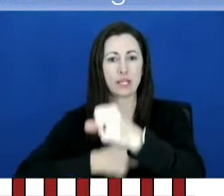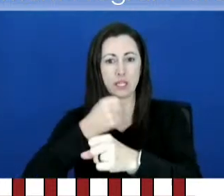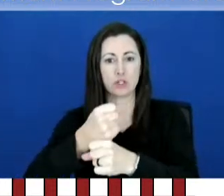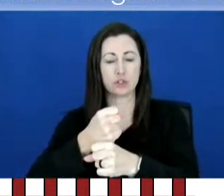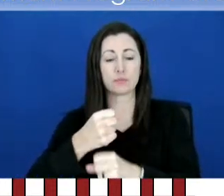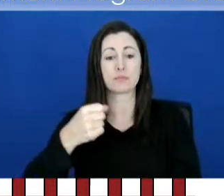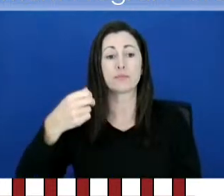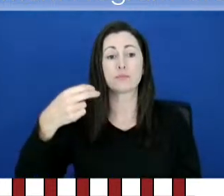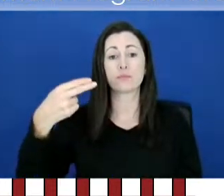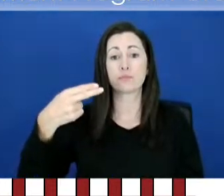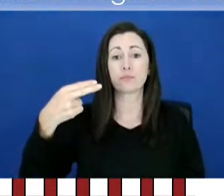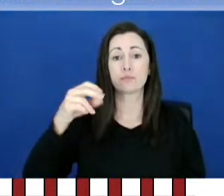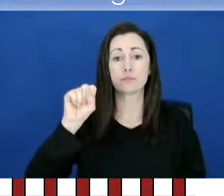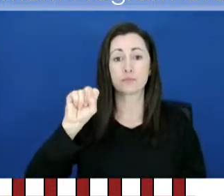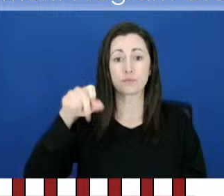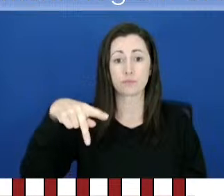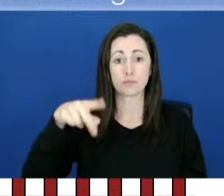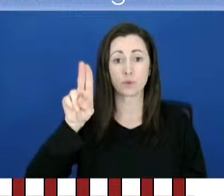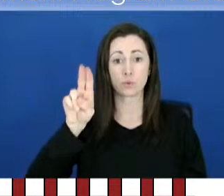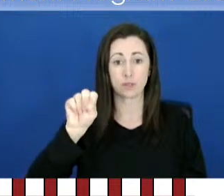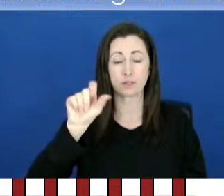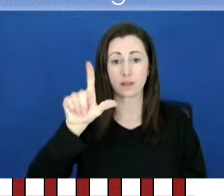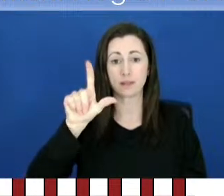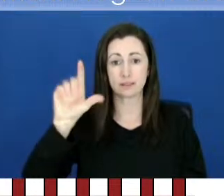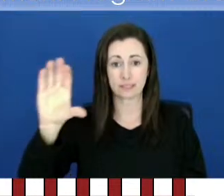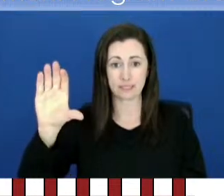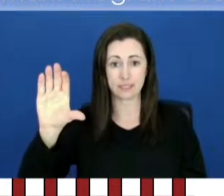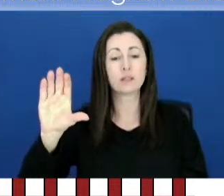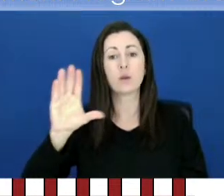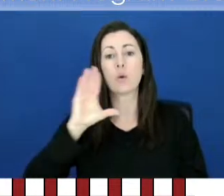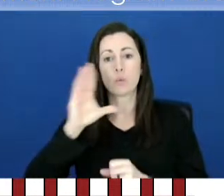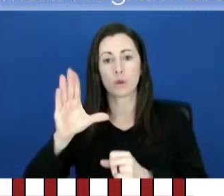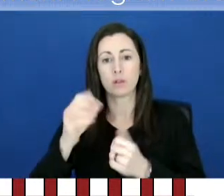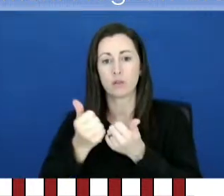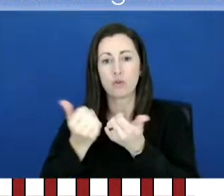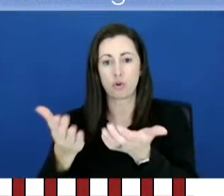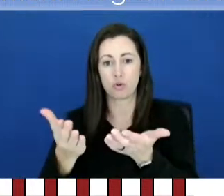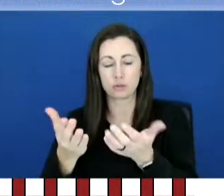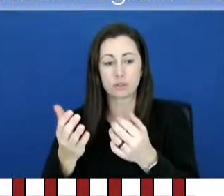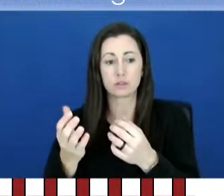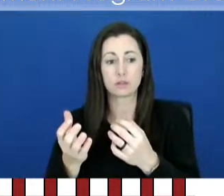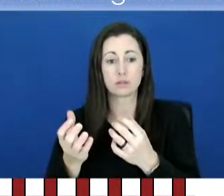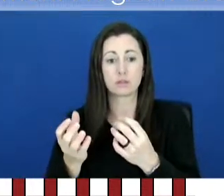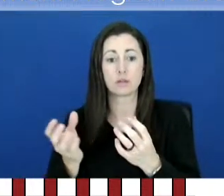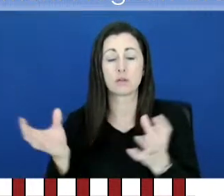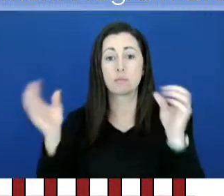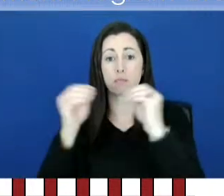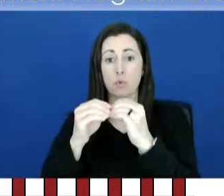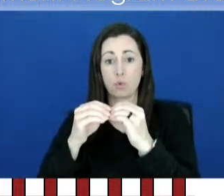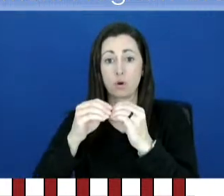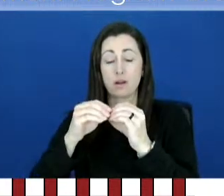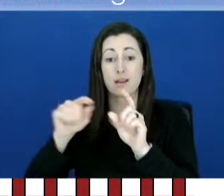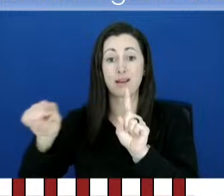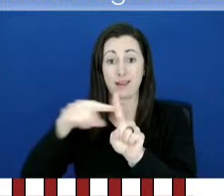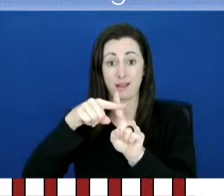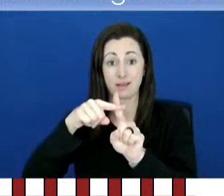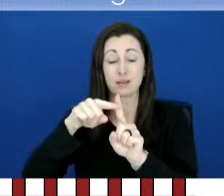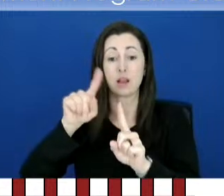BY THE END OF THE 3-YEAR GRANT